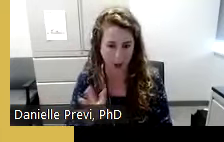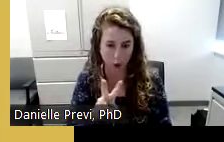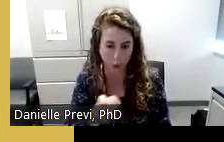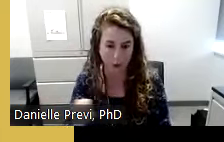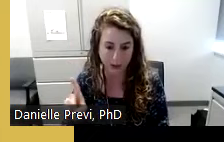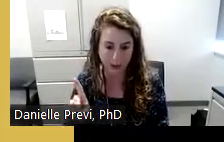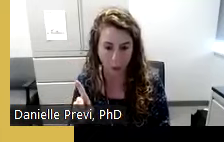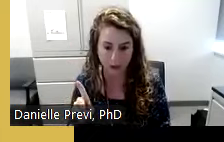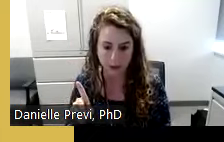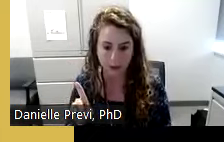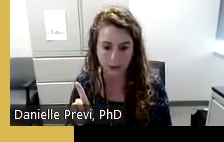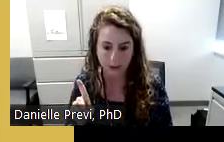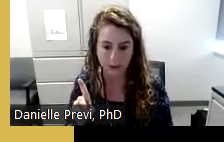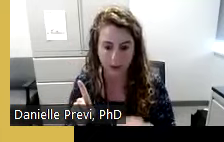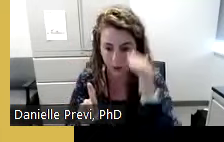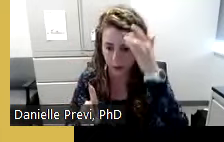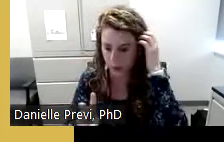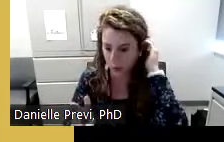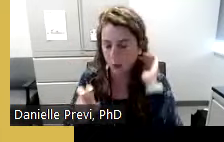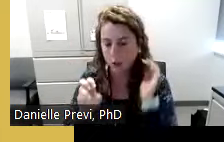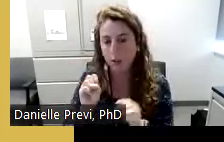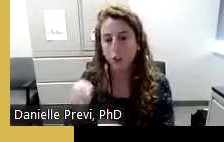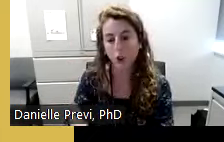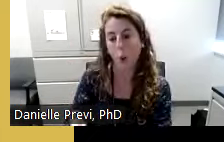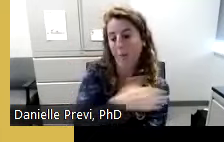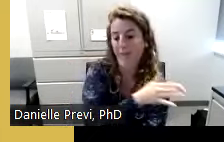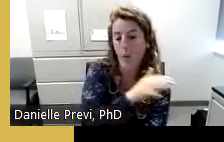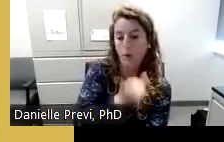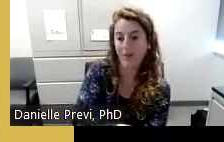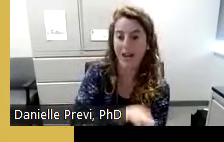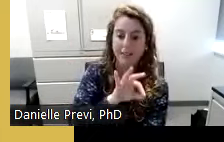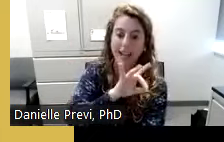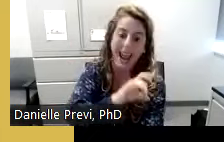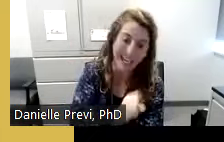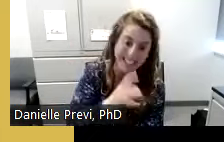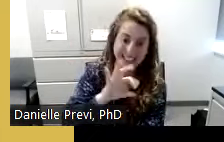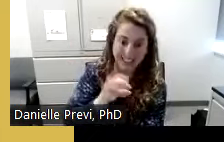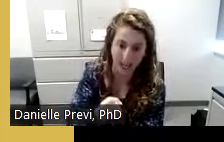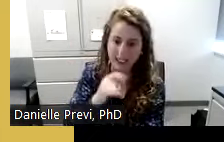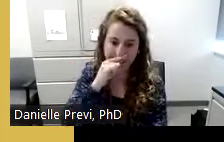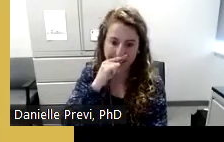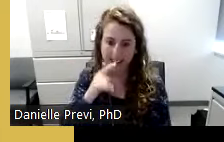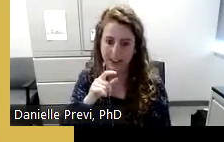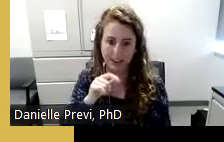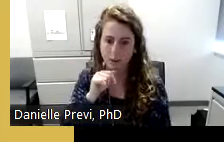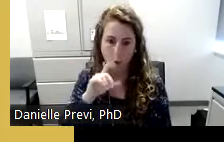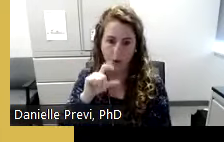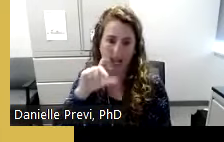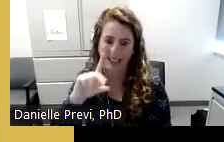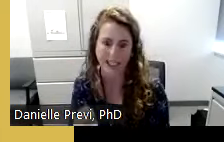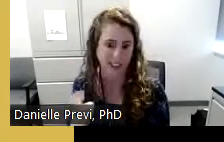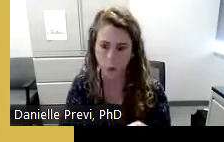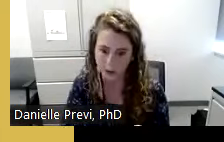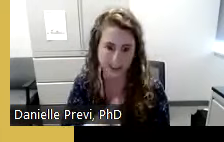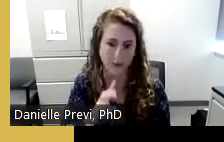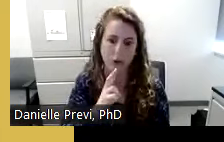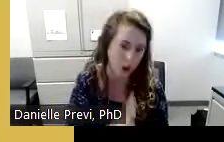states simultaneously until approximately 2001. So prior to that in the 80s and the 90s, children